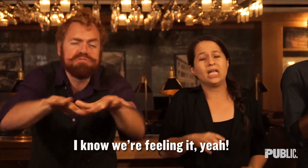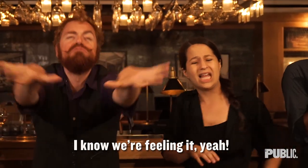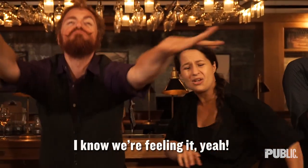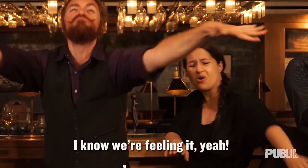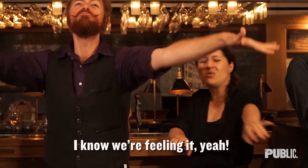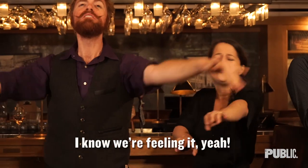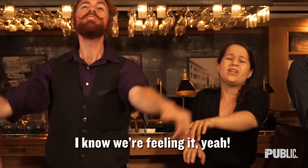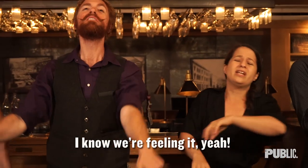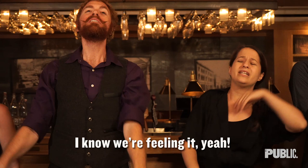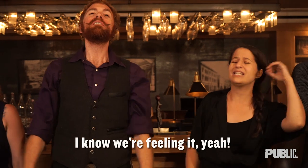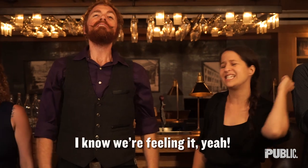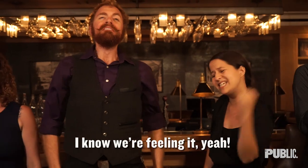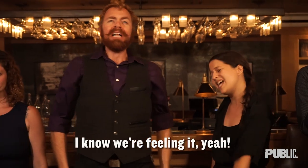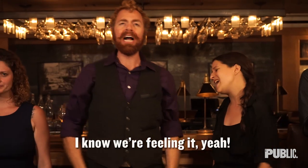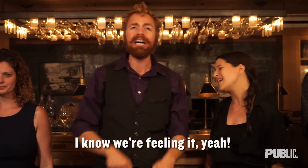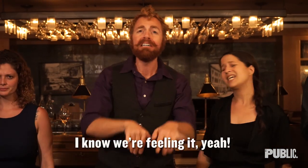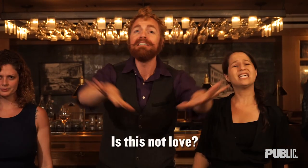I know we're feeling it, yeah.